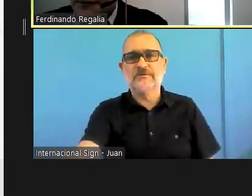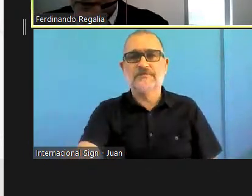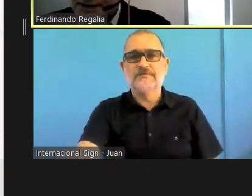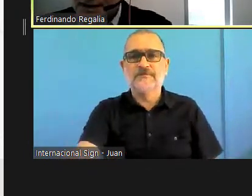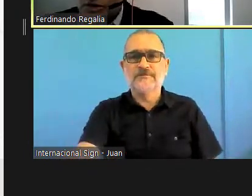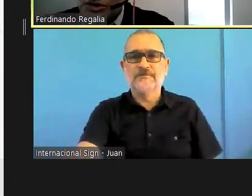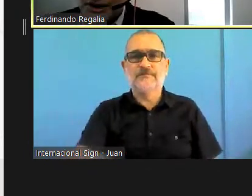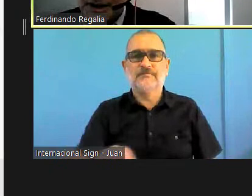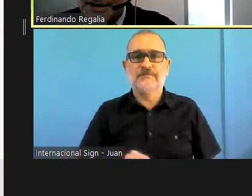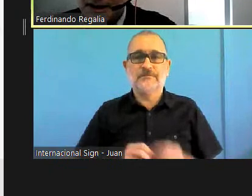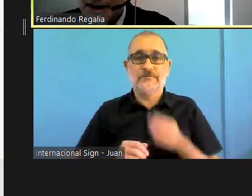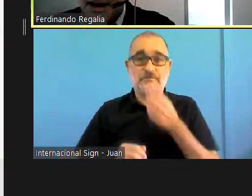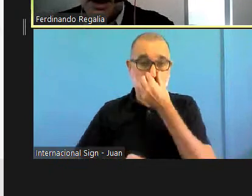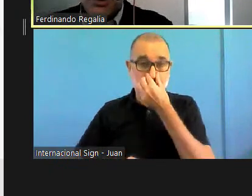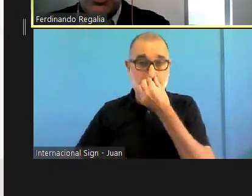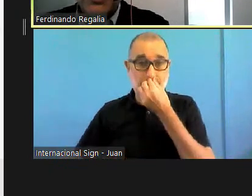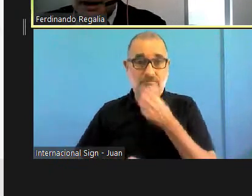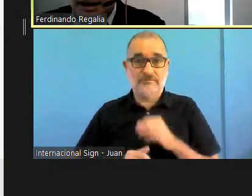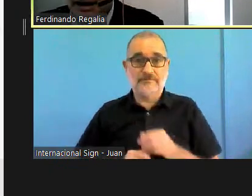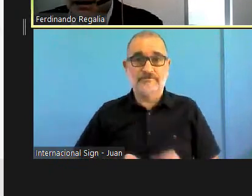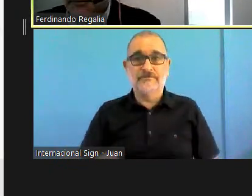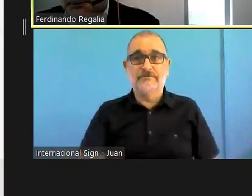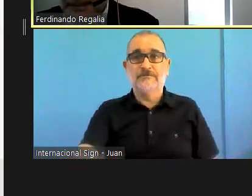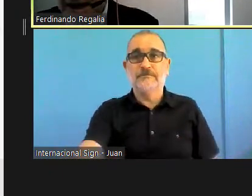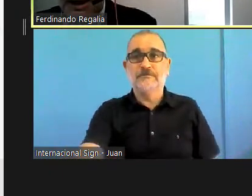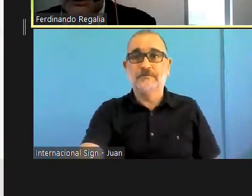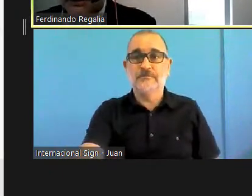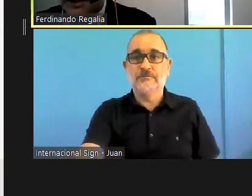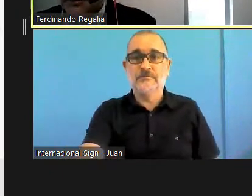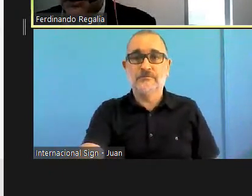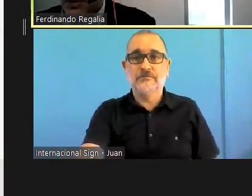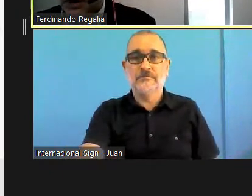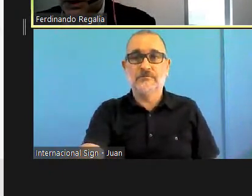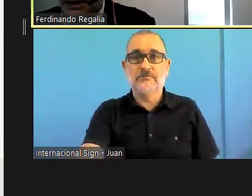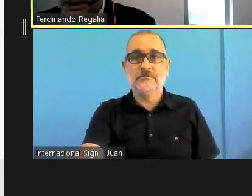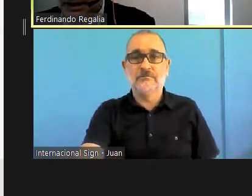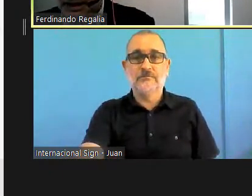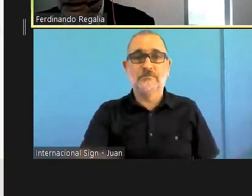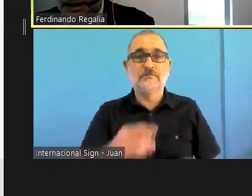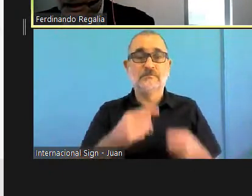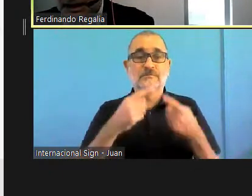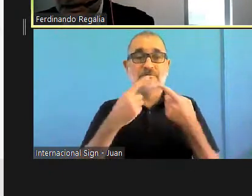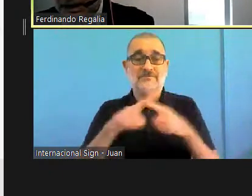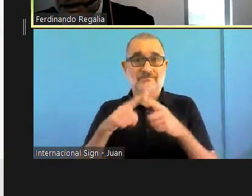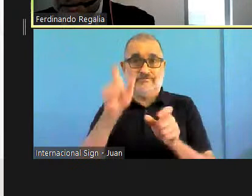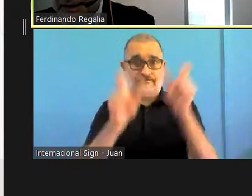fiscal constraints have gotten much tighter than before.